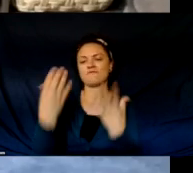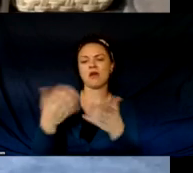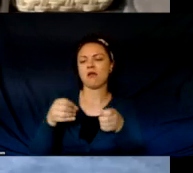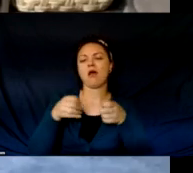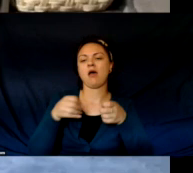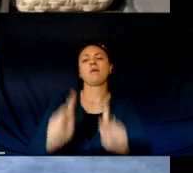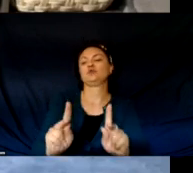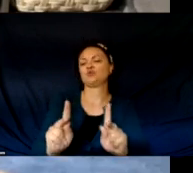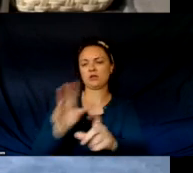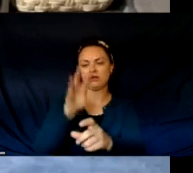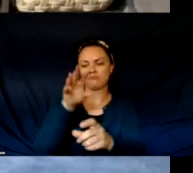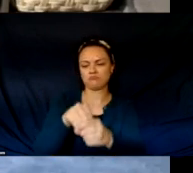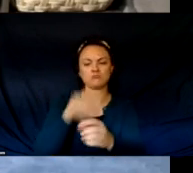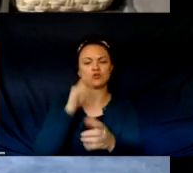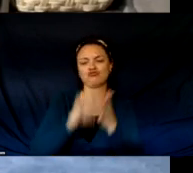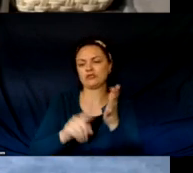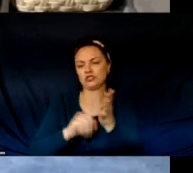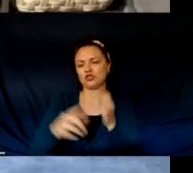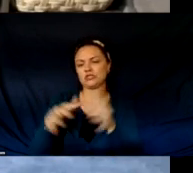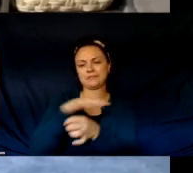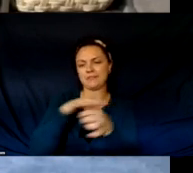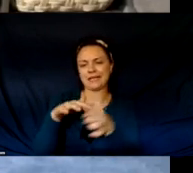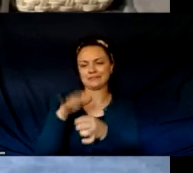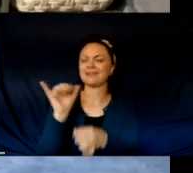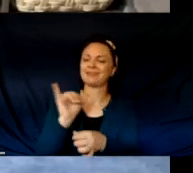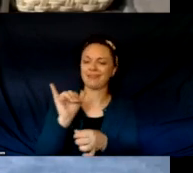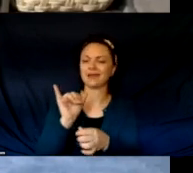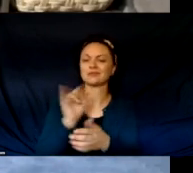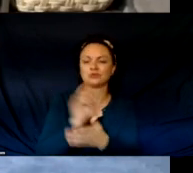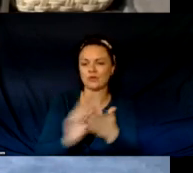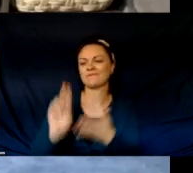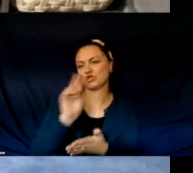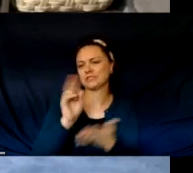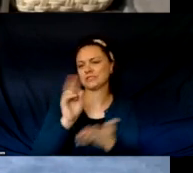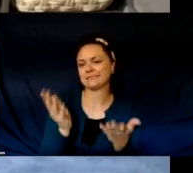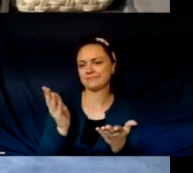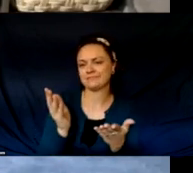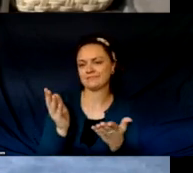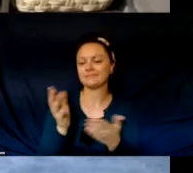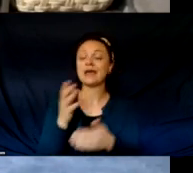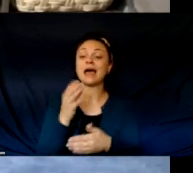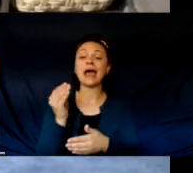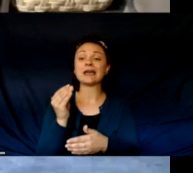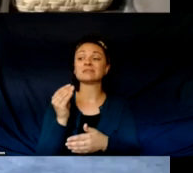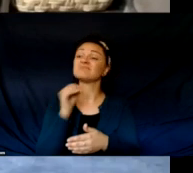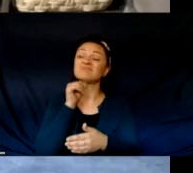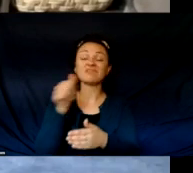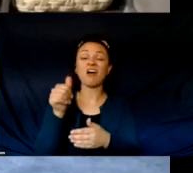research spaces like universities are too often excluded.